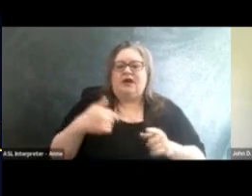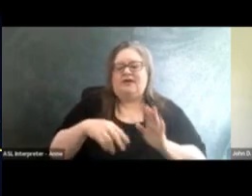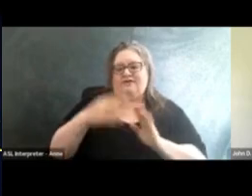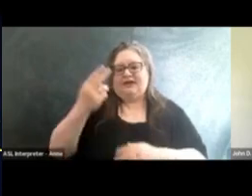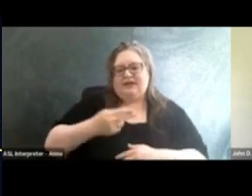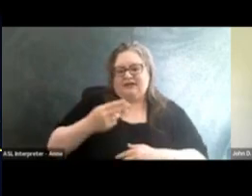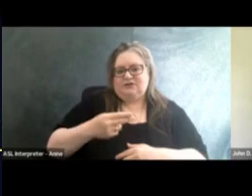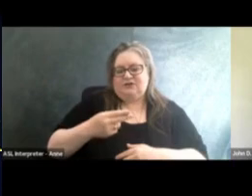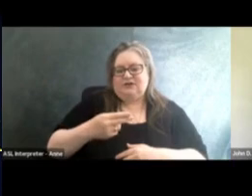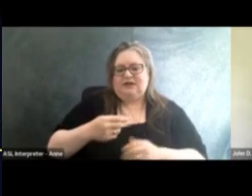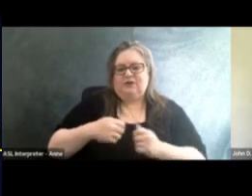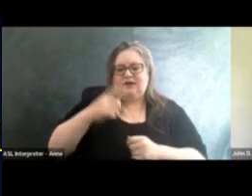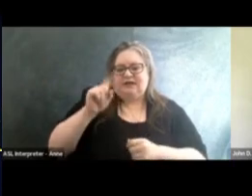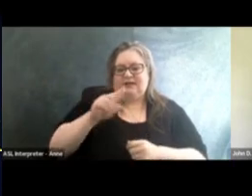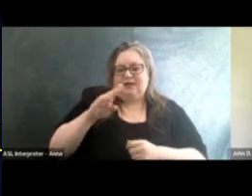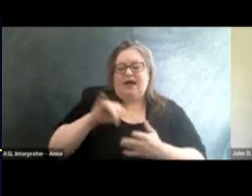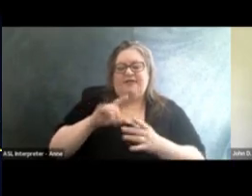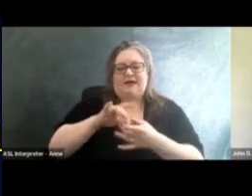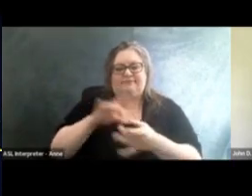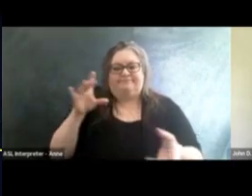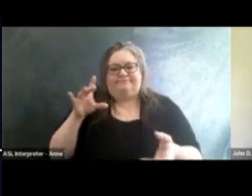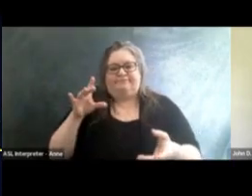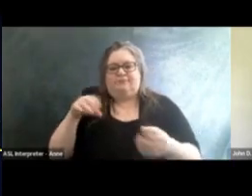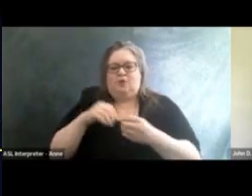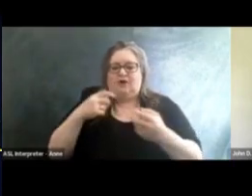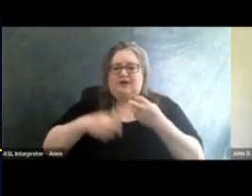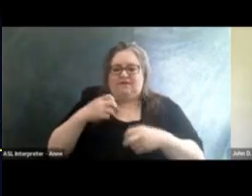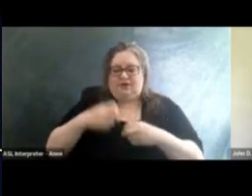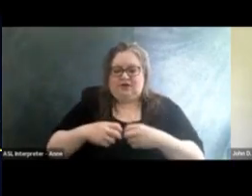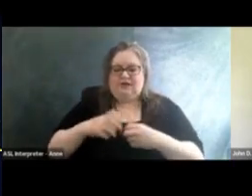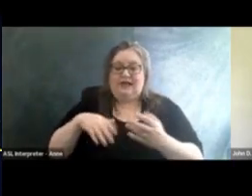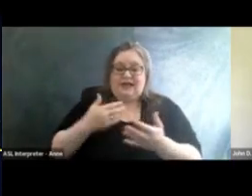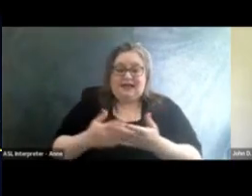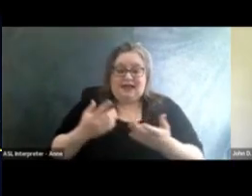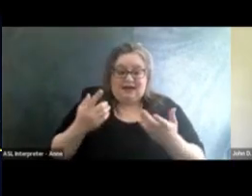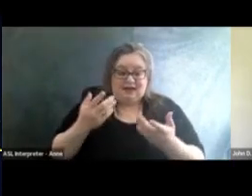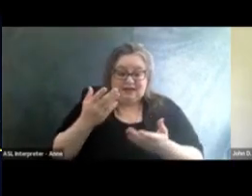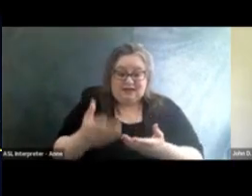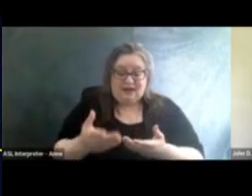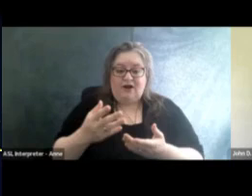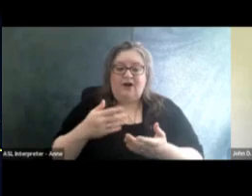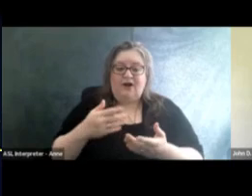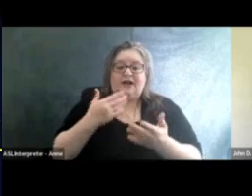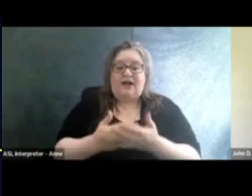injury, that disconnect is is more difficult. Getting there, getting to sobriety, and getting